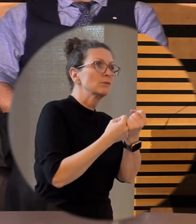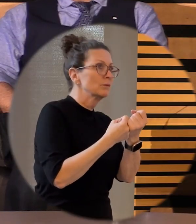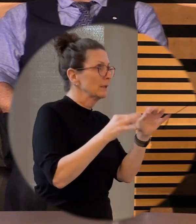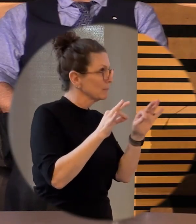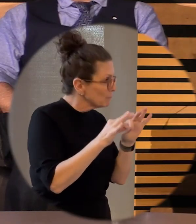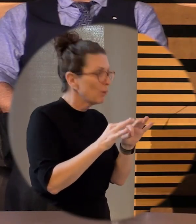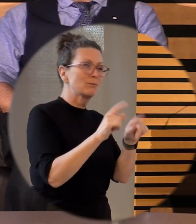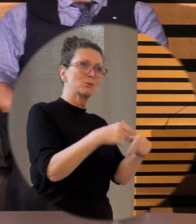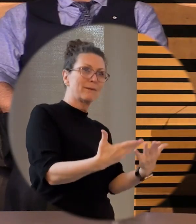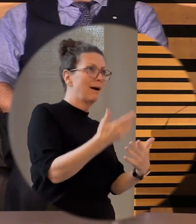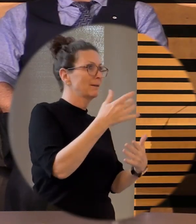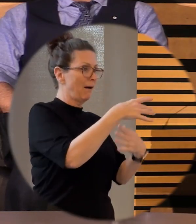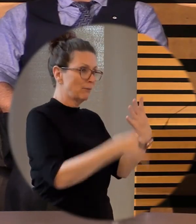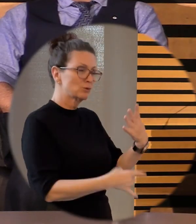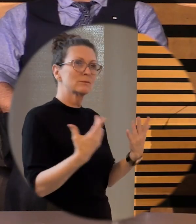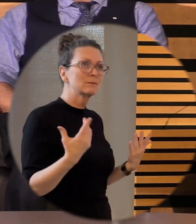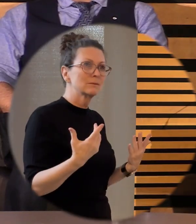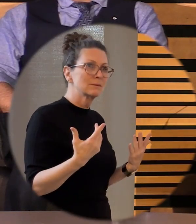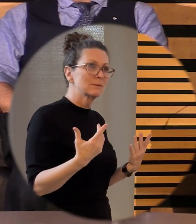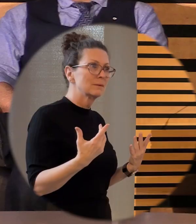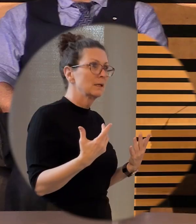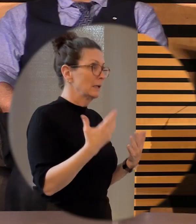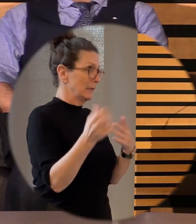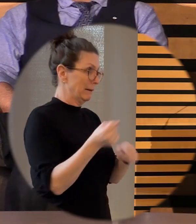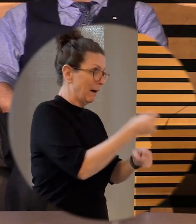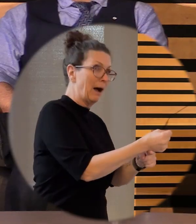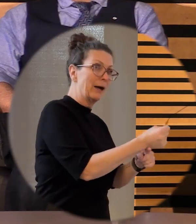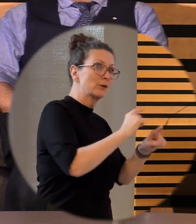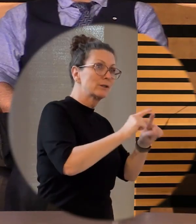any aspect that they show how they are supporting persons with disabilities be employees in that